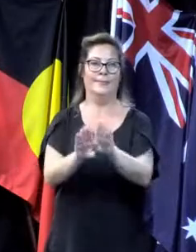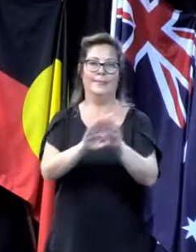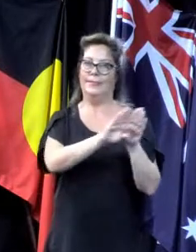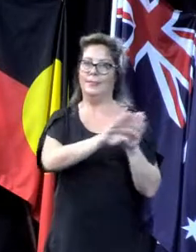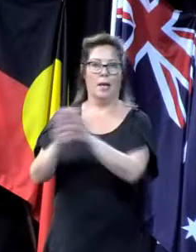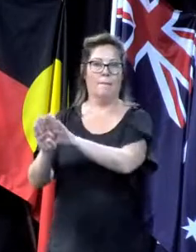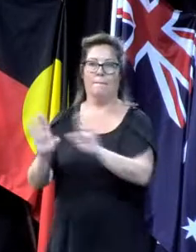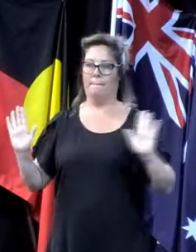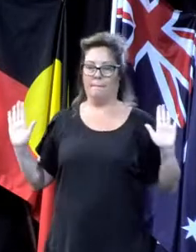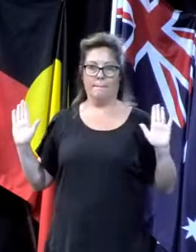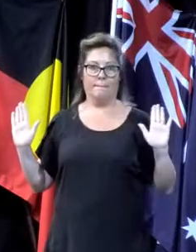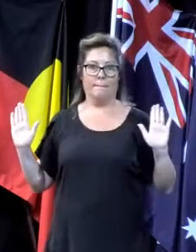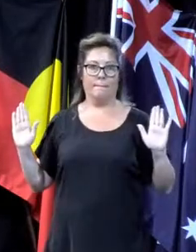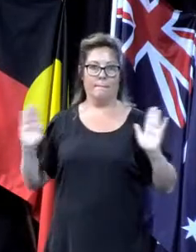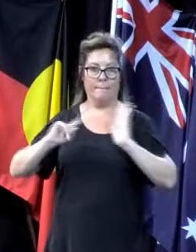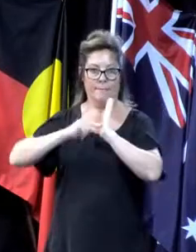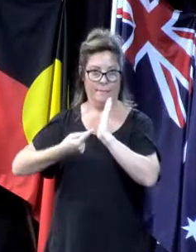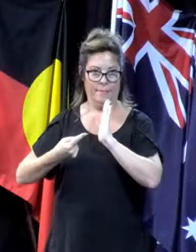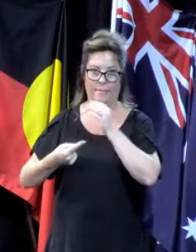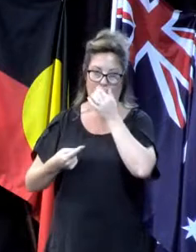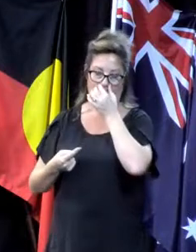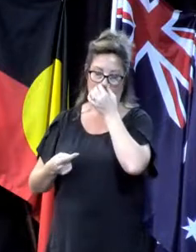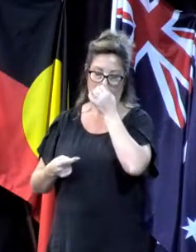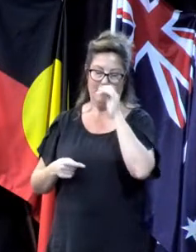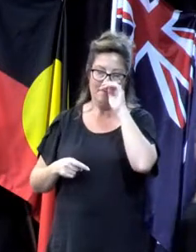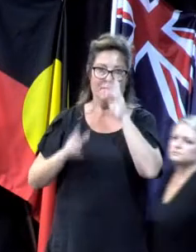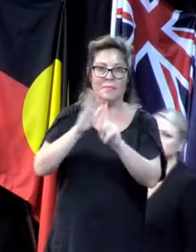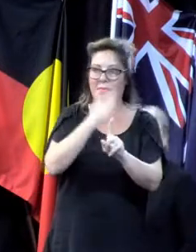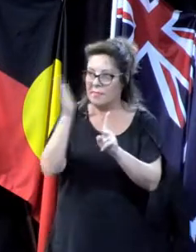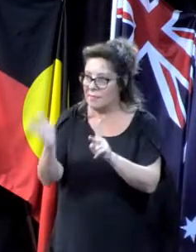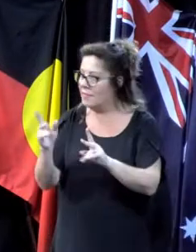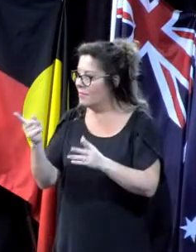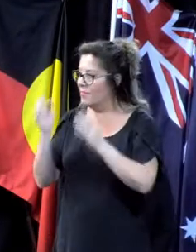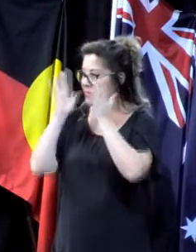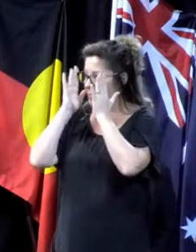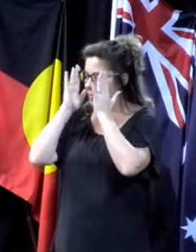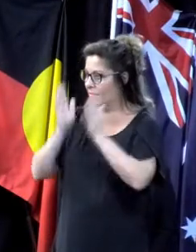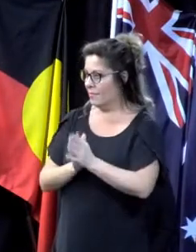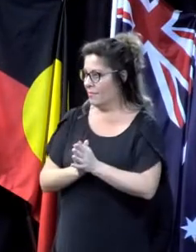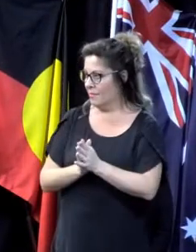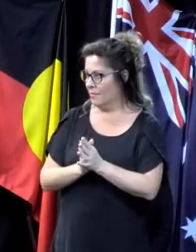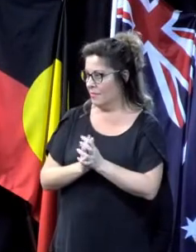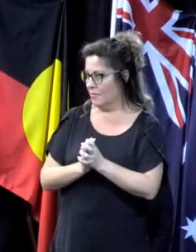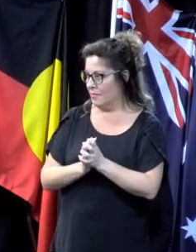Thank you, Ms. Morris - Ms. Kauppila, sorry. That's OK. There's three of us. It must be confusing for you.